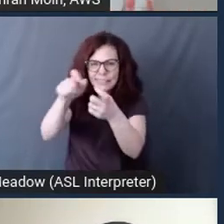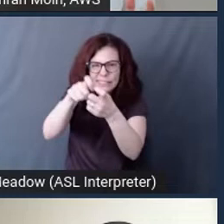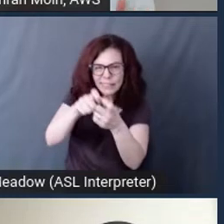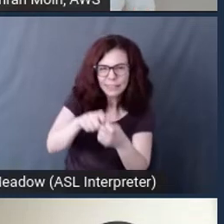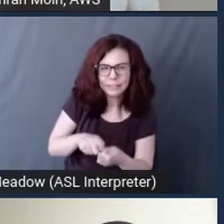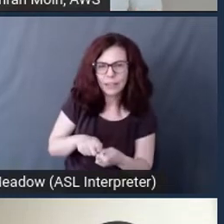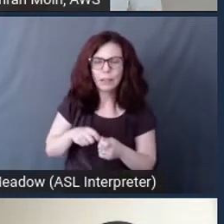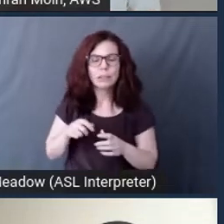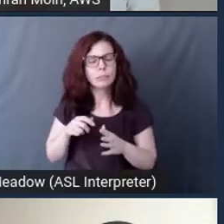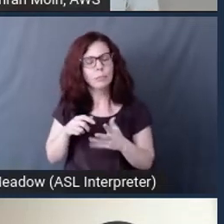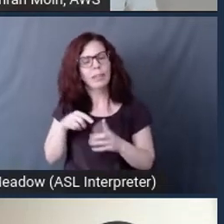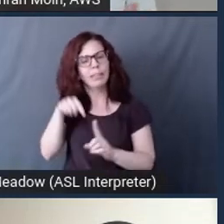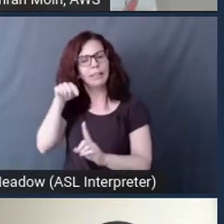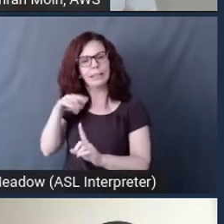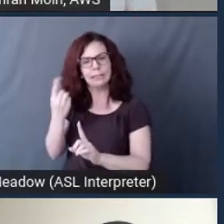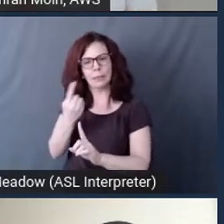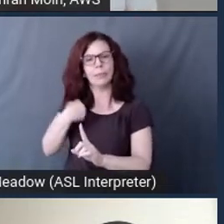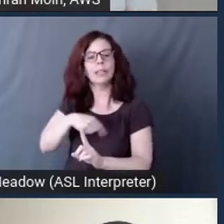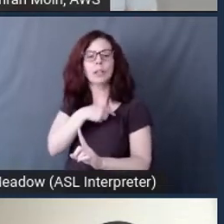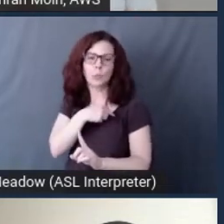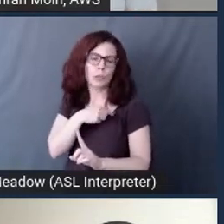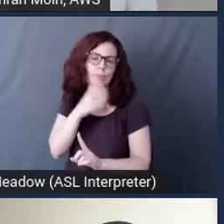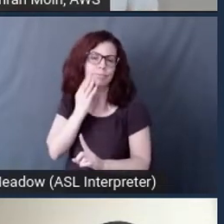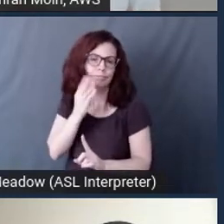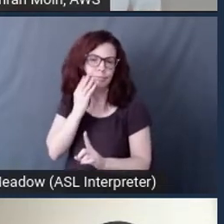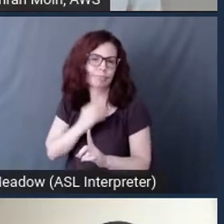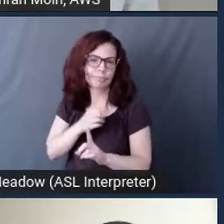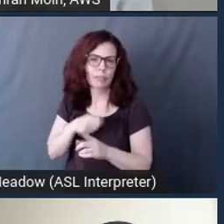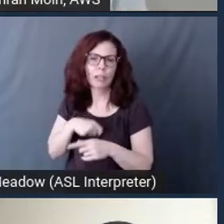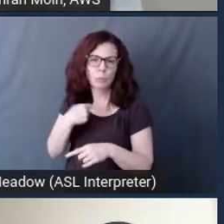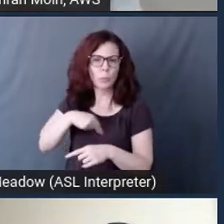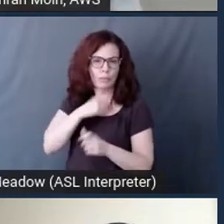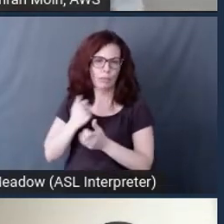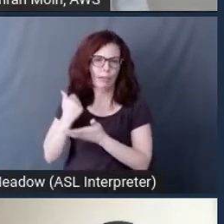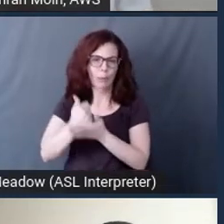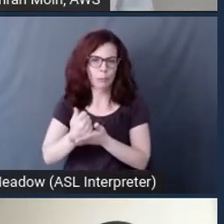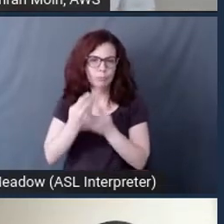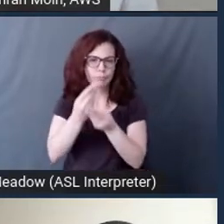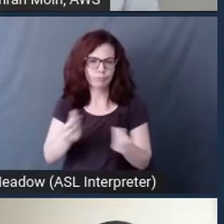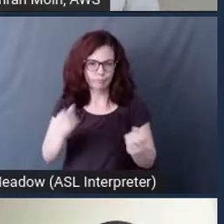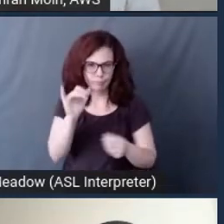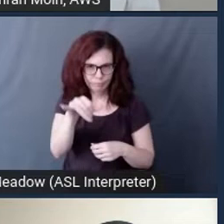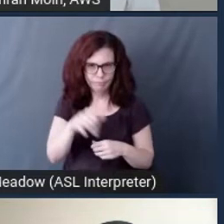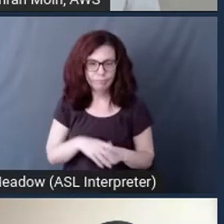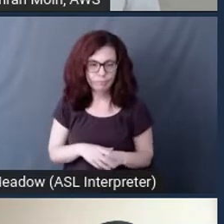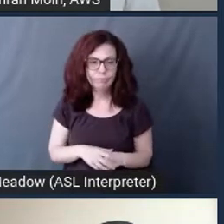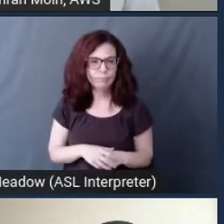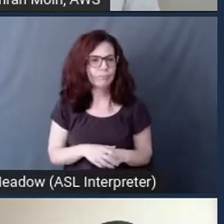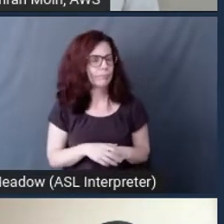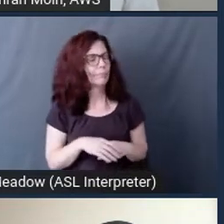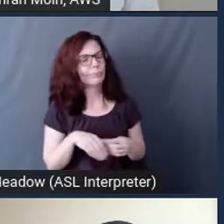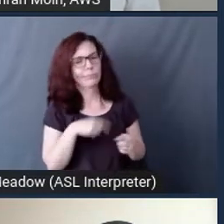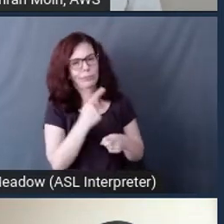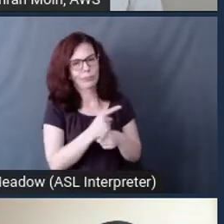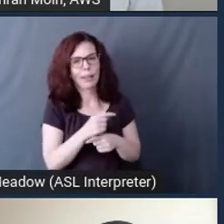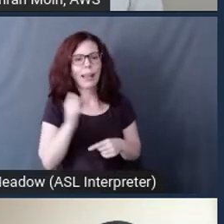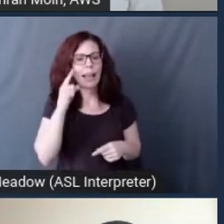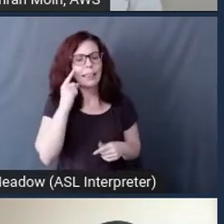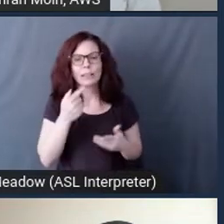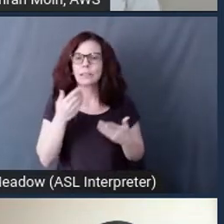you know, this is something we encounter all the time and we can work with you on that. Exactly. I think a lot of great questions are coming in.